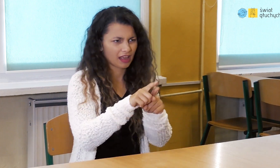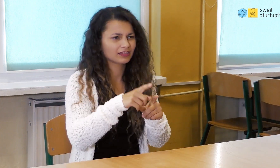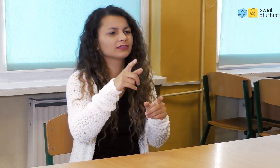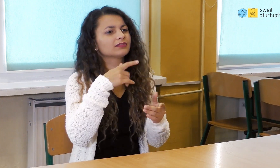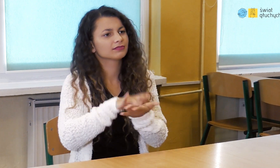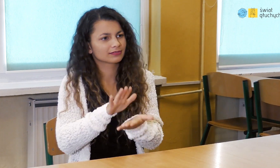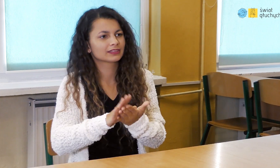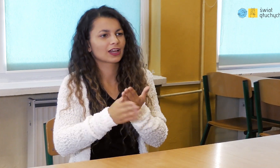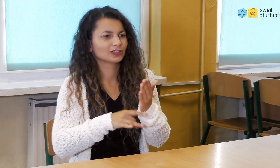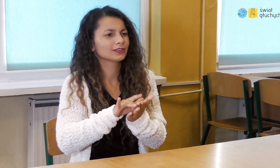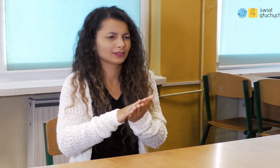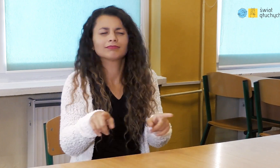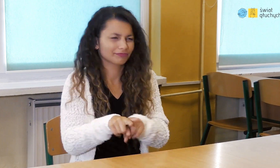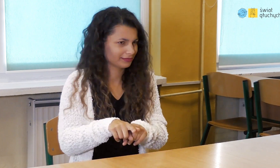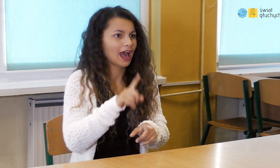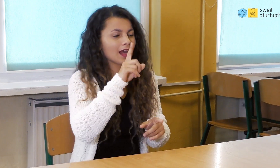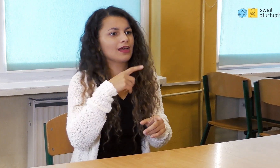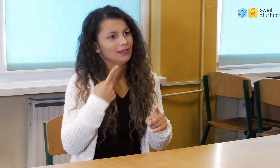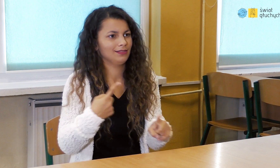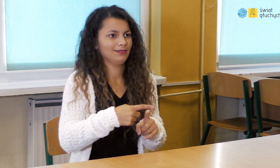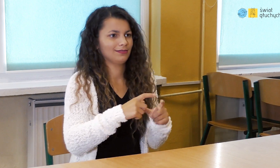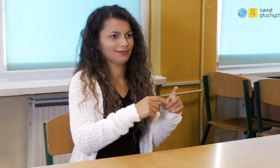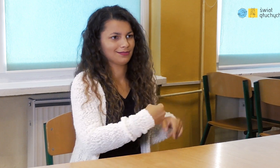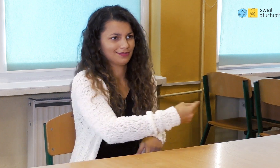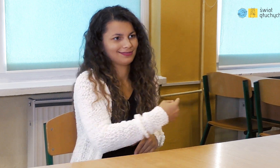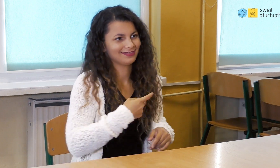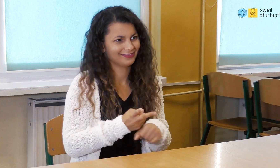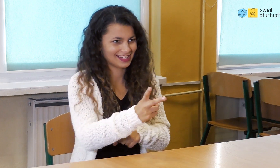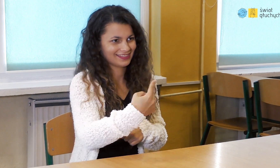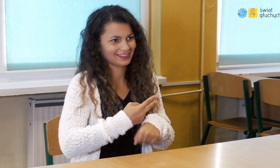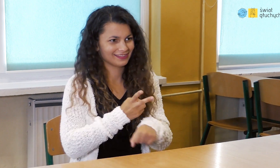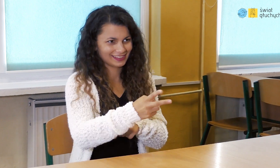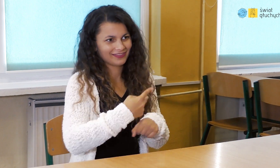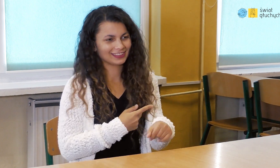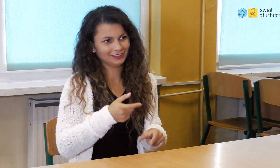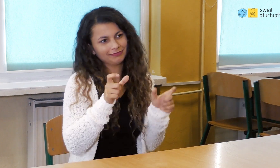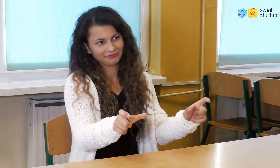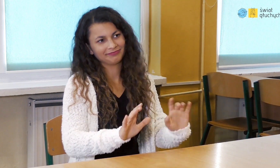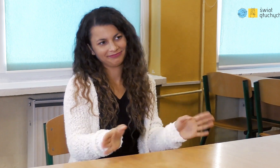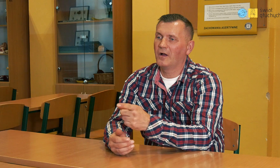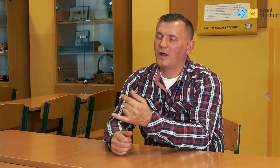There was also a notebook to record entries and exits. Everything was well supervised.